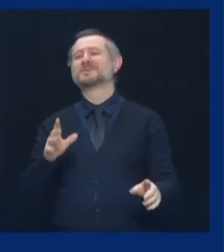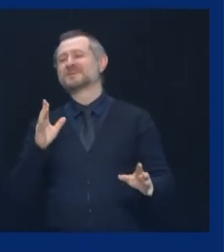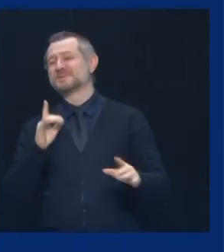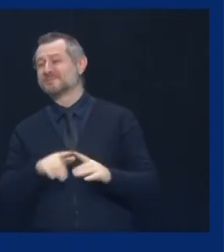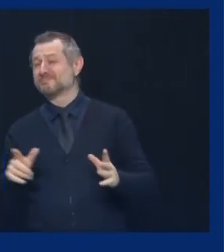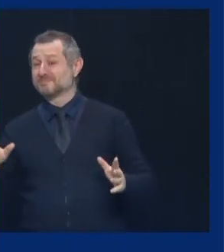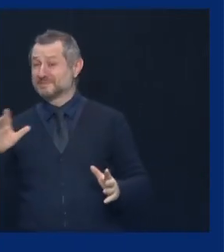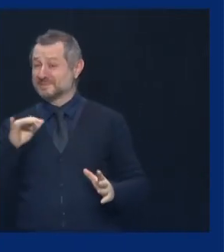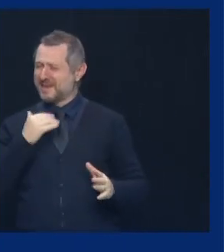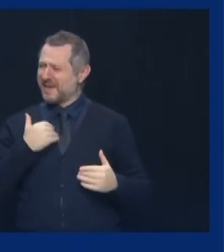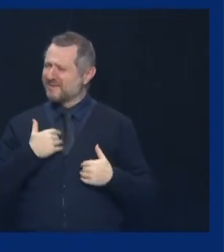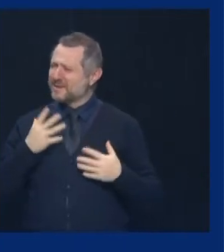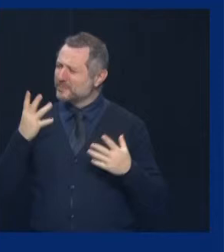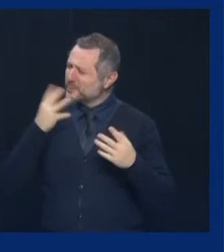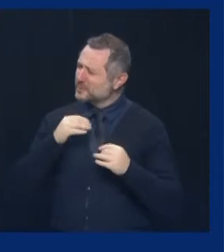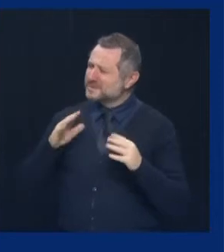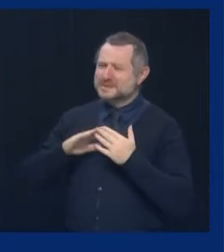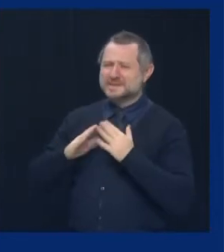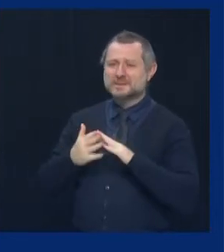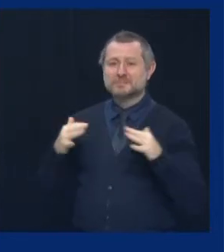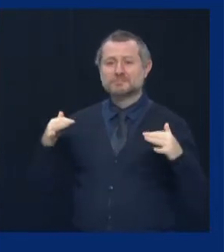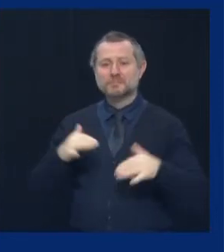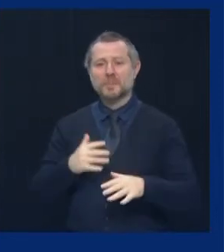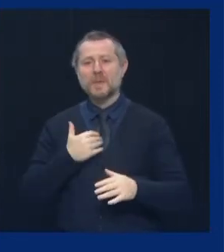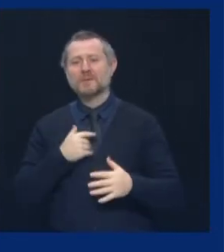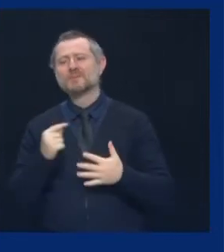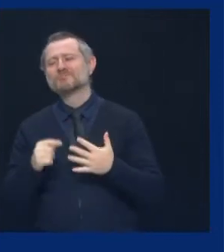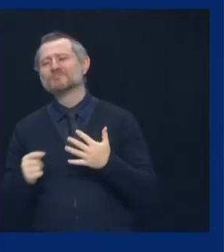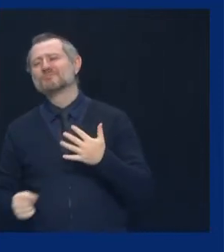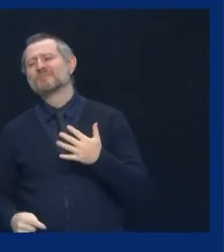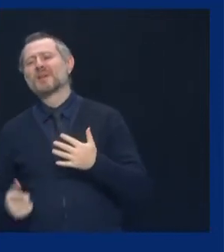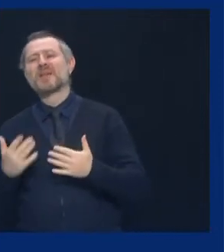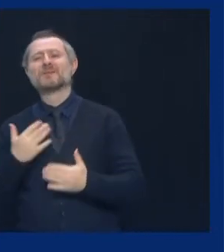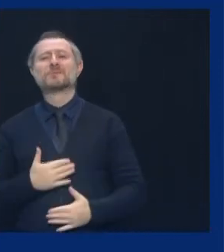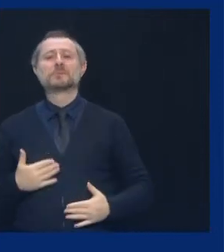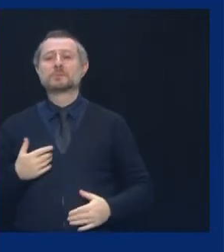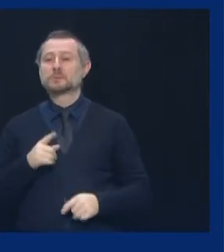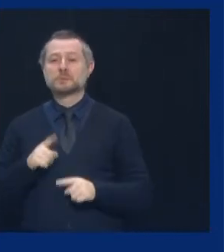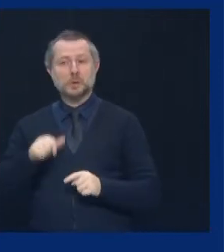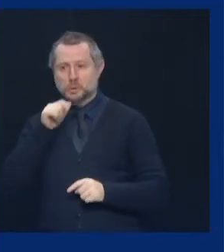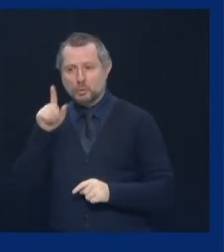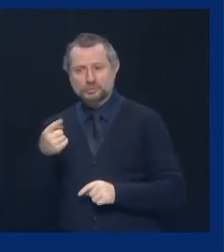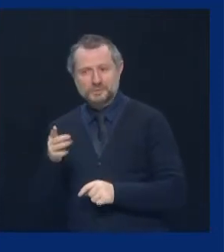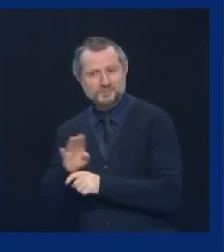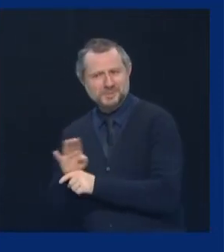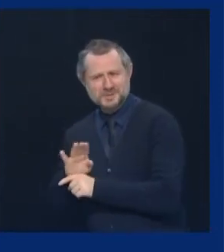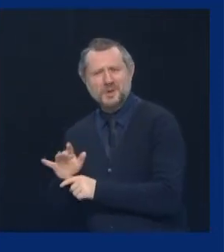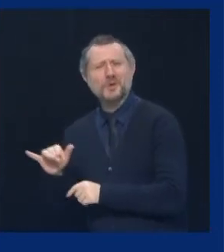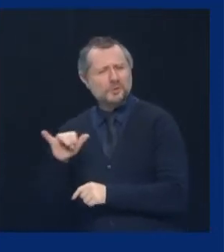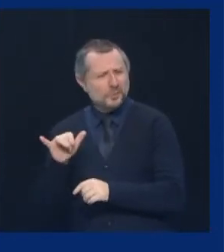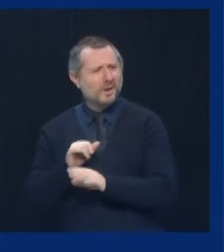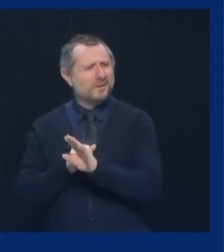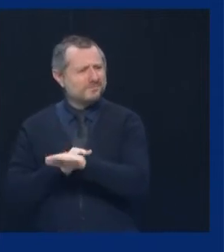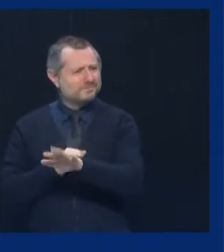WHY LIVE IN A CITY? WHAT'S THE ATTRACTION OF A CITY WITHOUT THAT?